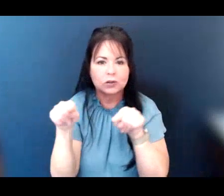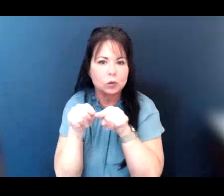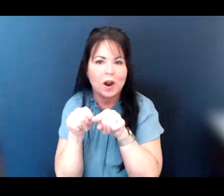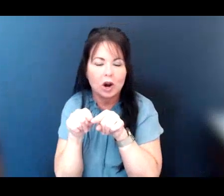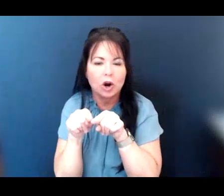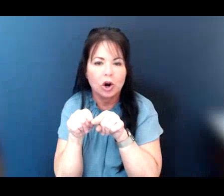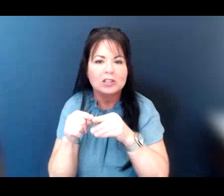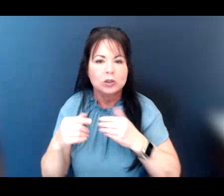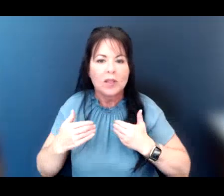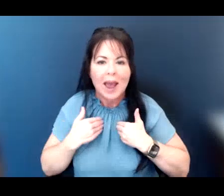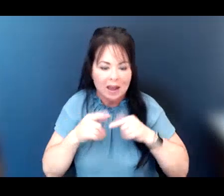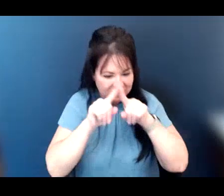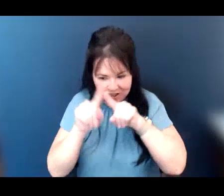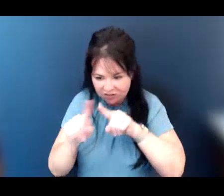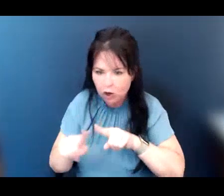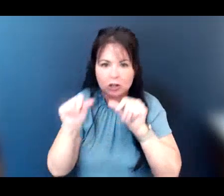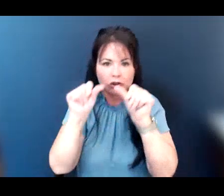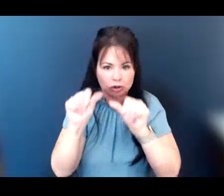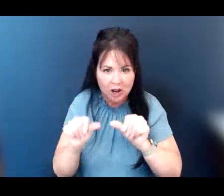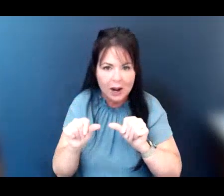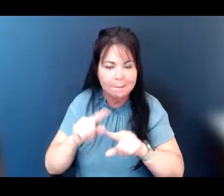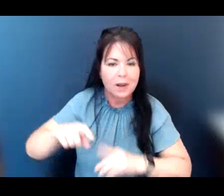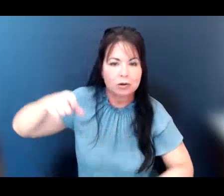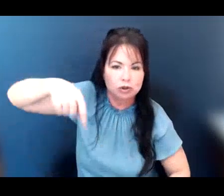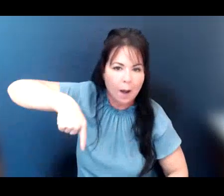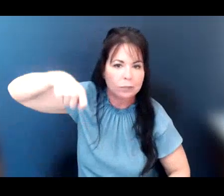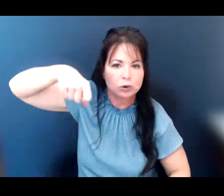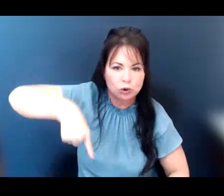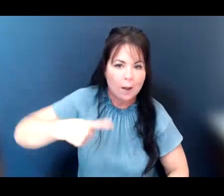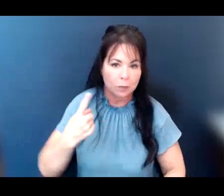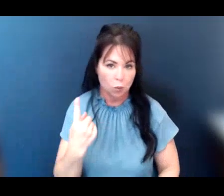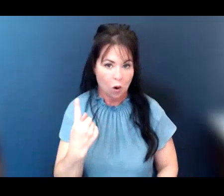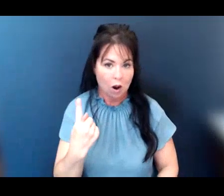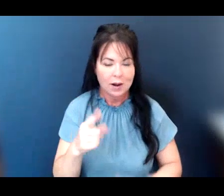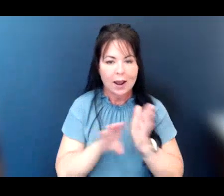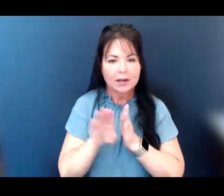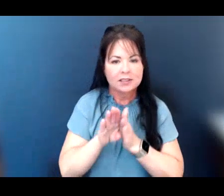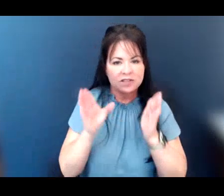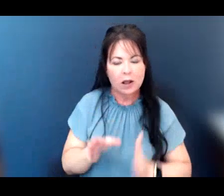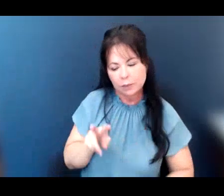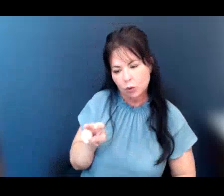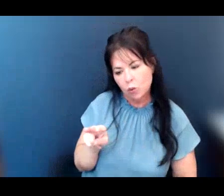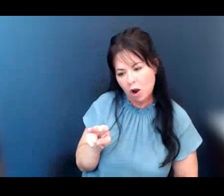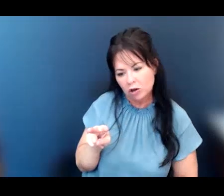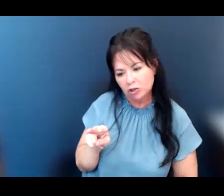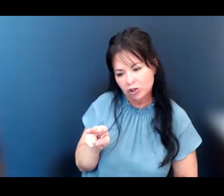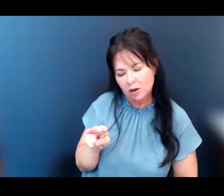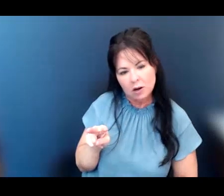But they got put into one. And as this was happening, as the developer watched this happening, she became increasingly distressed. You could hear it in her tone of voice.